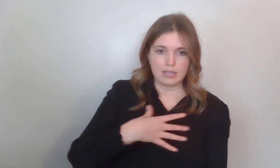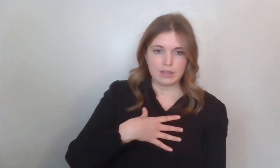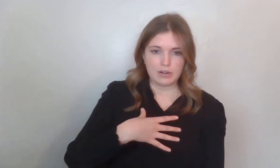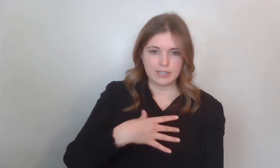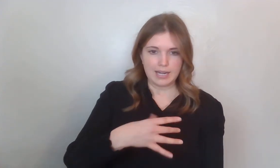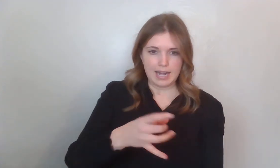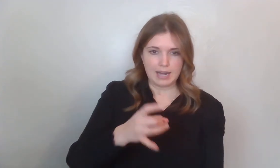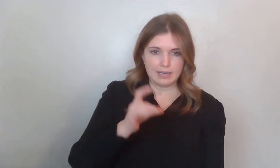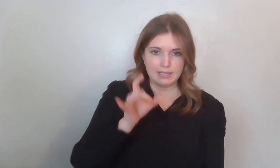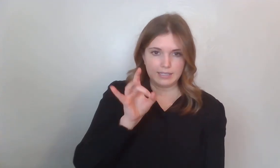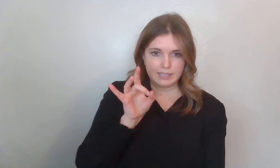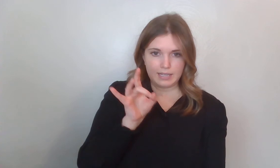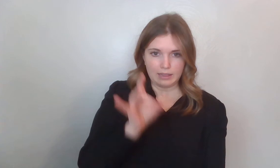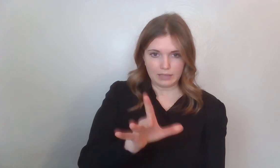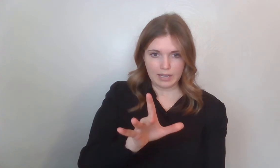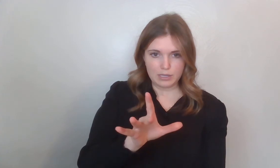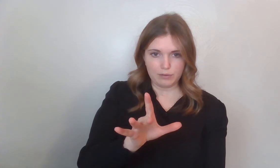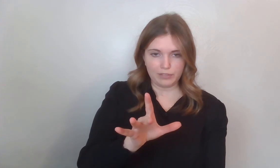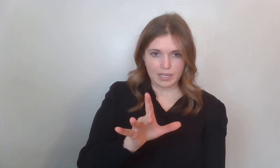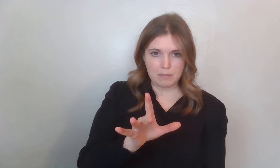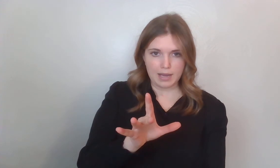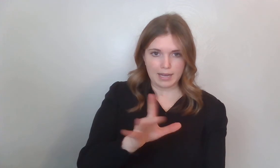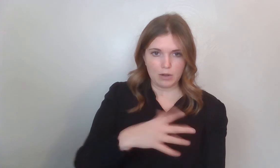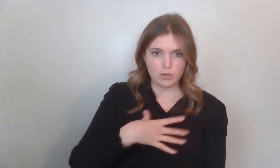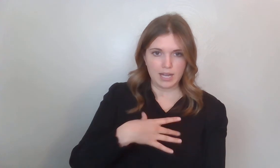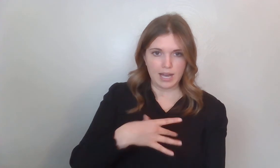then there is a DISLIKE you flick it back out.